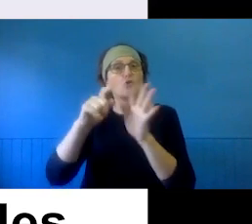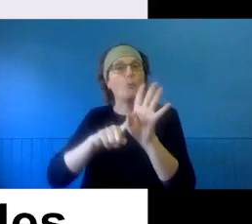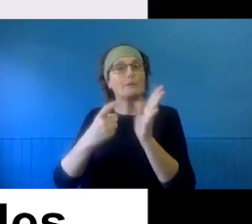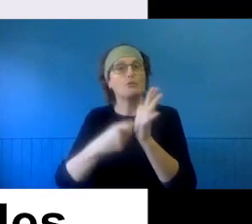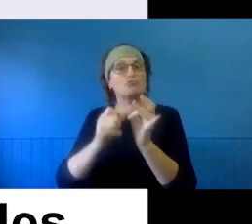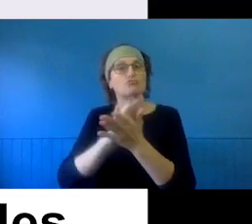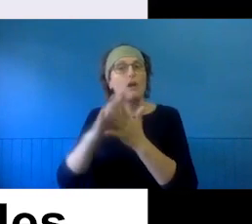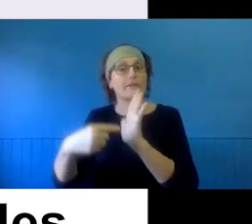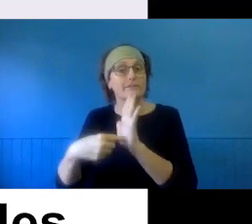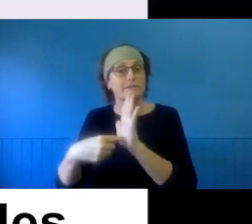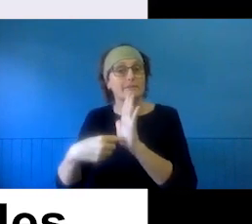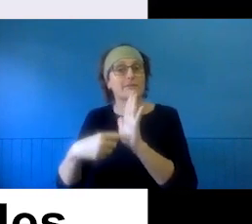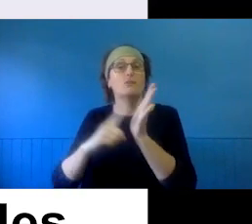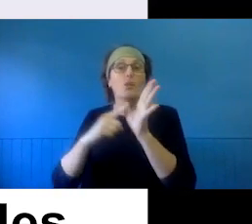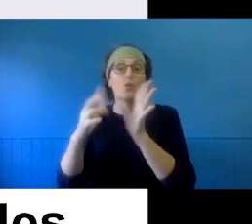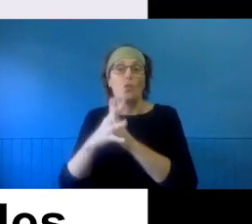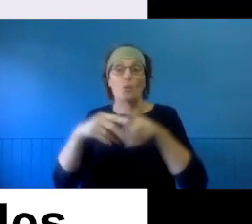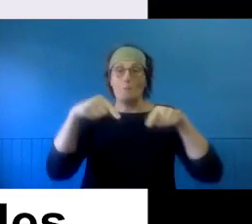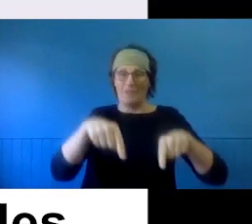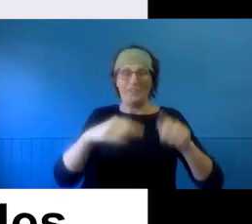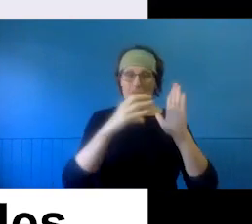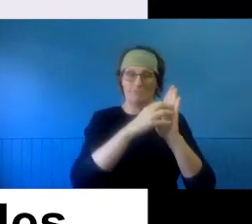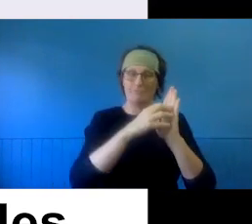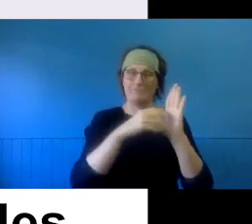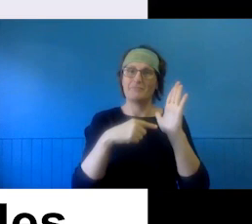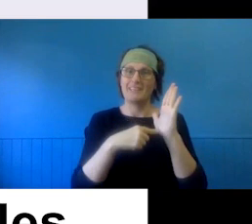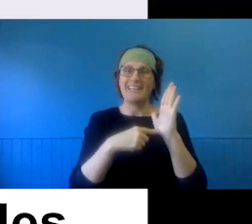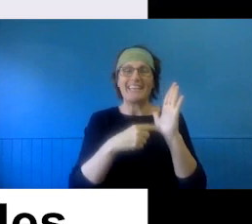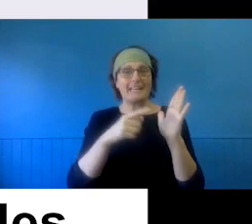international documents and it is used as an aspirational and